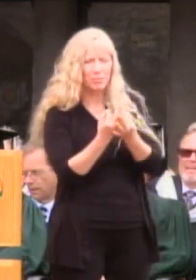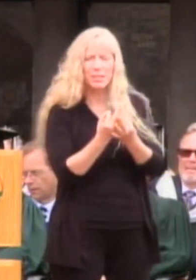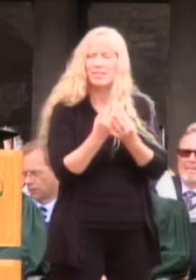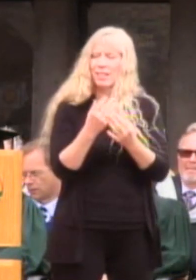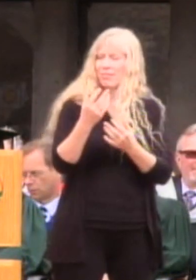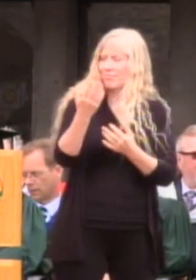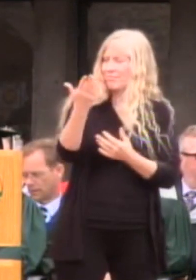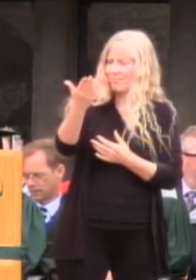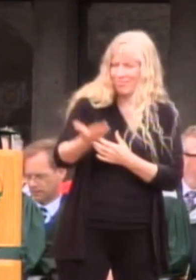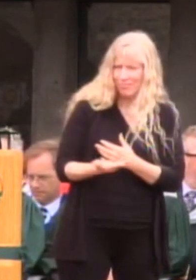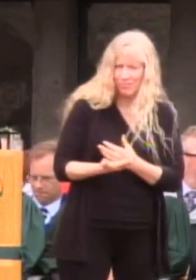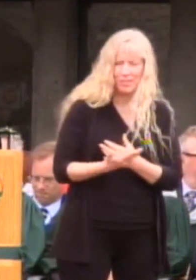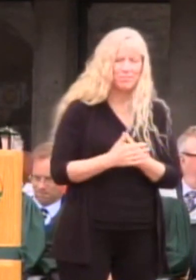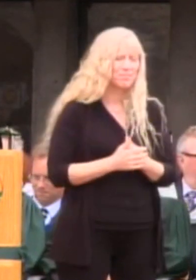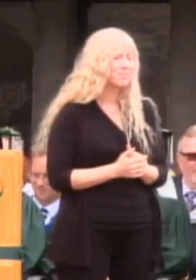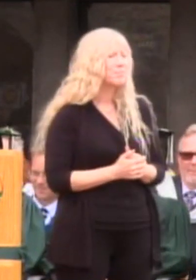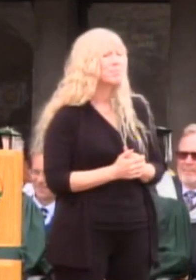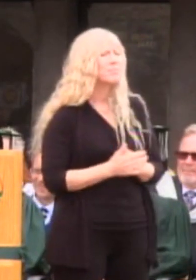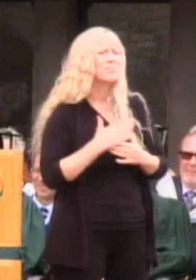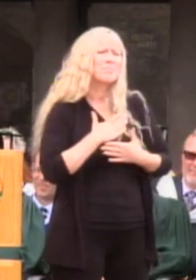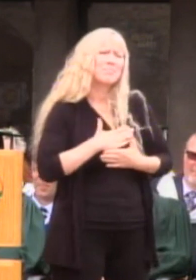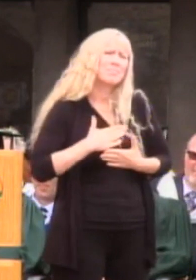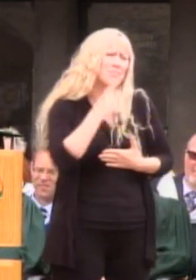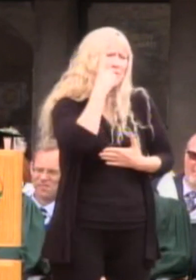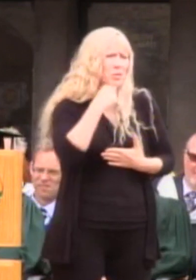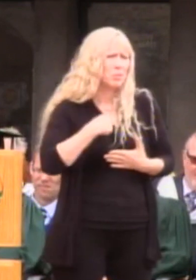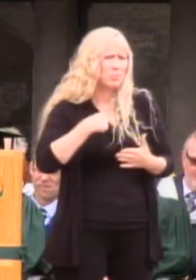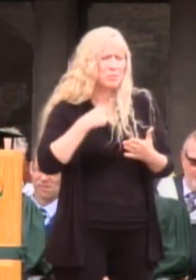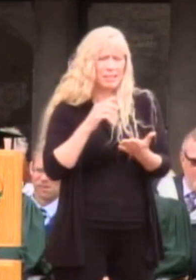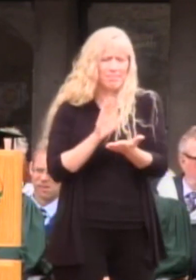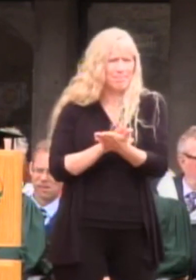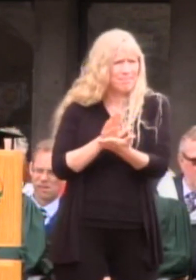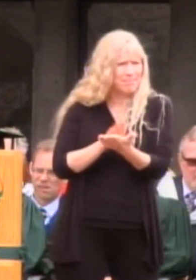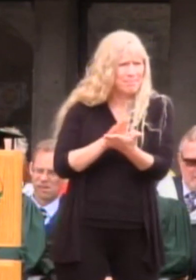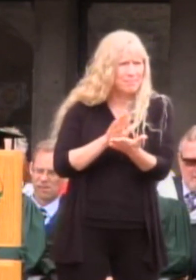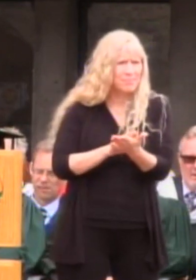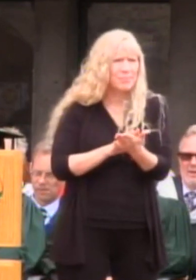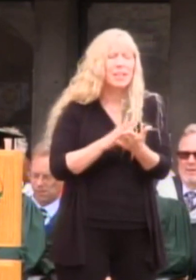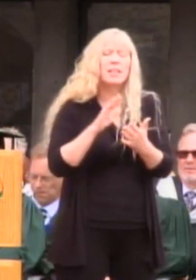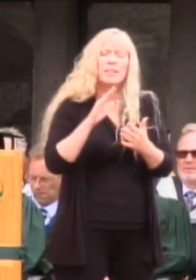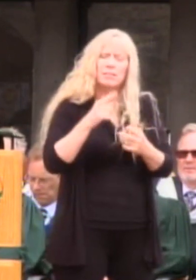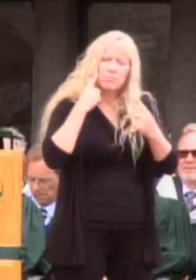it is a special pleasure for me to recognize the achievement of a distinguished graduate